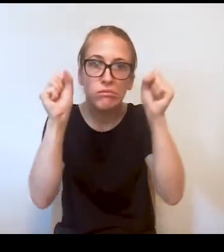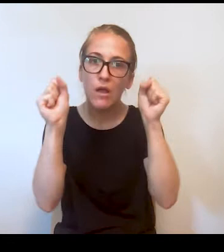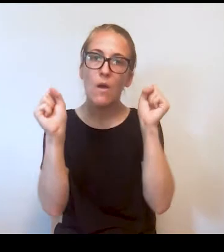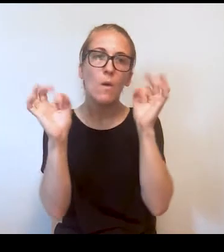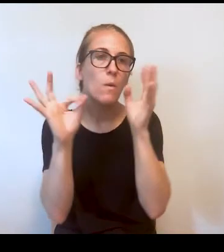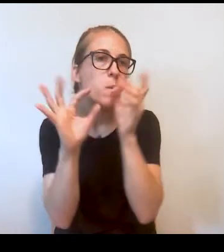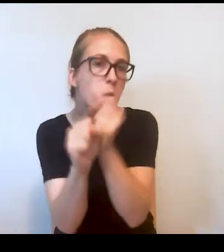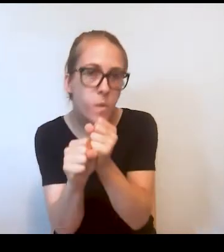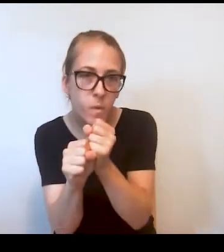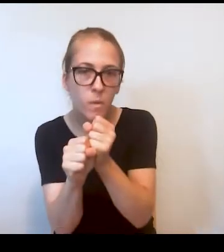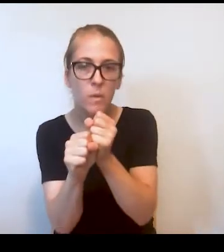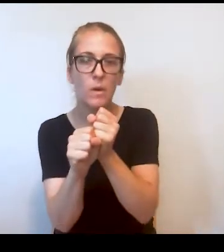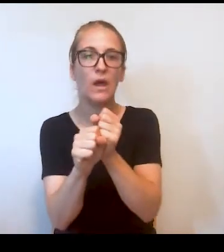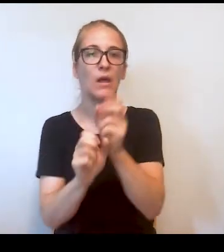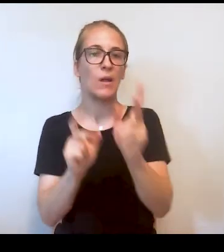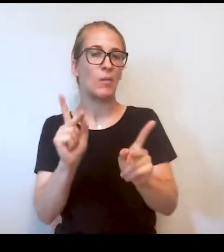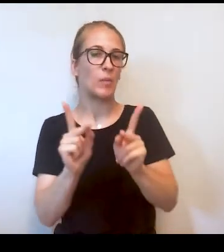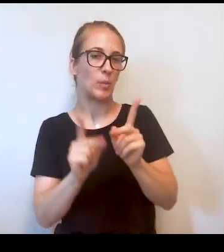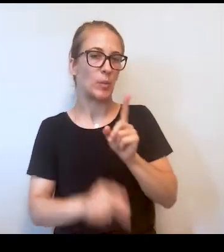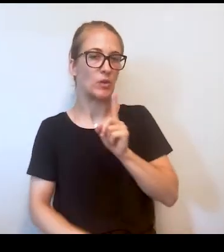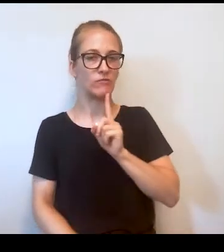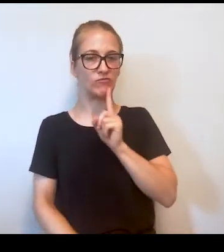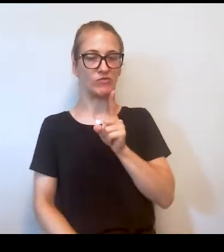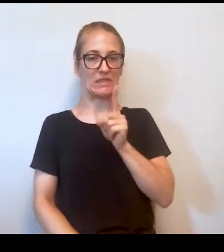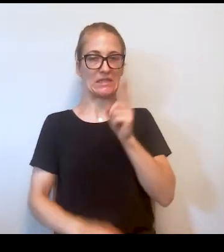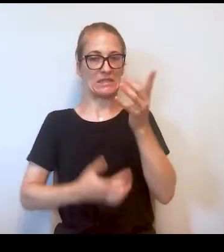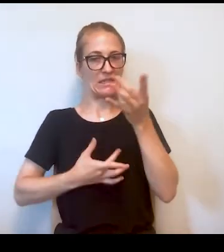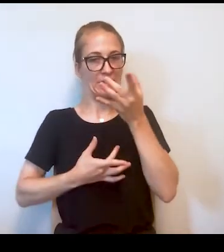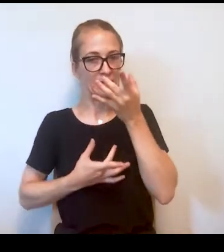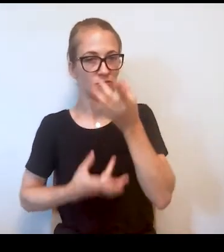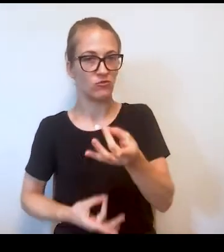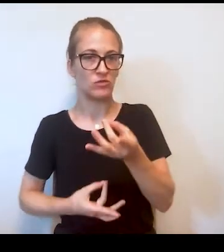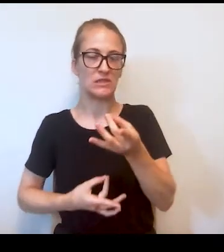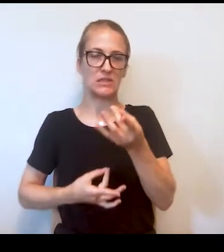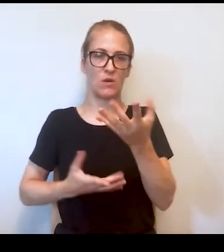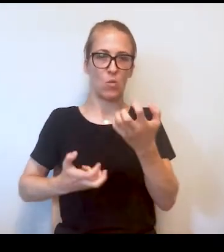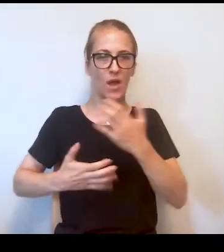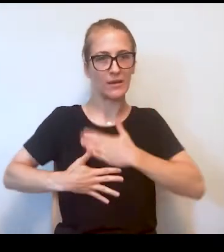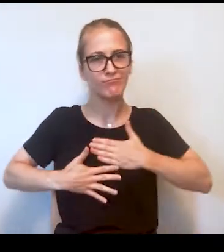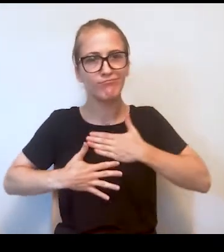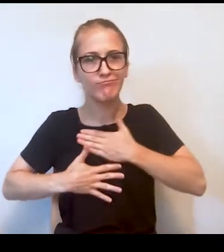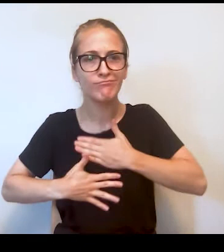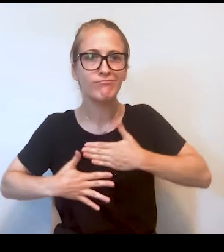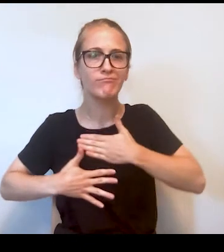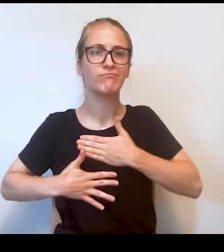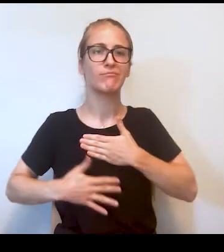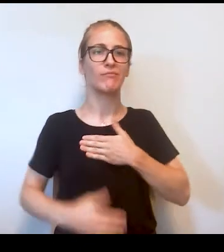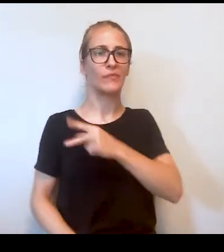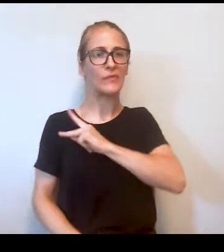People who were interested in being entertained by it: kings and queens and courts.